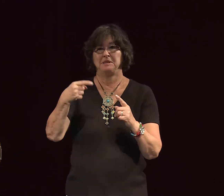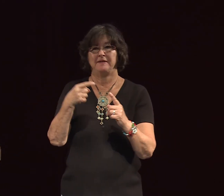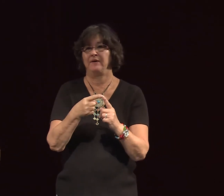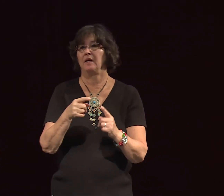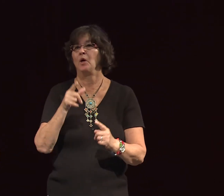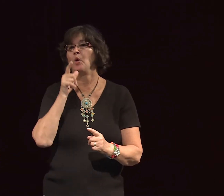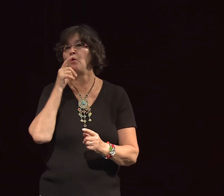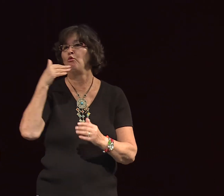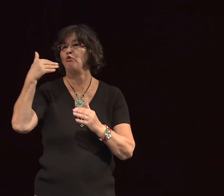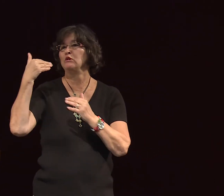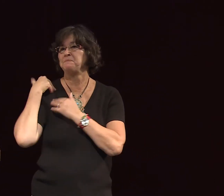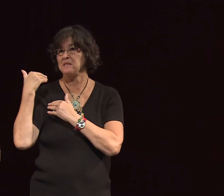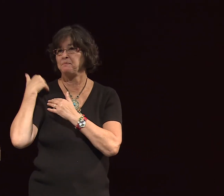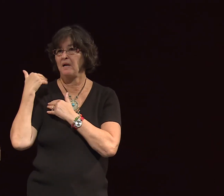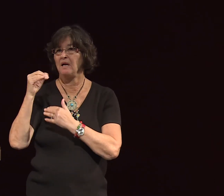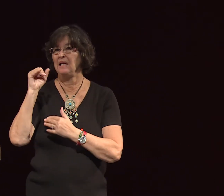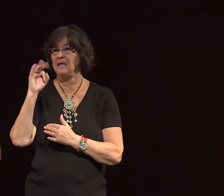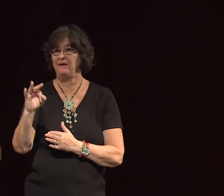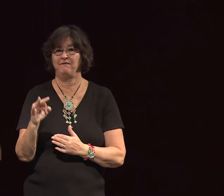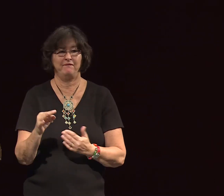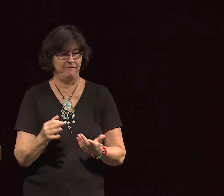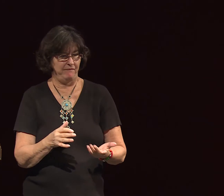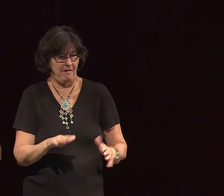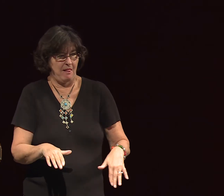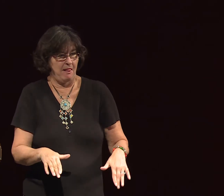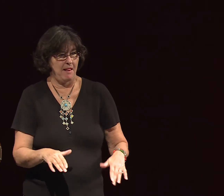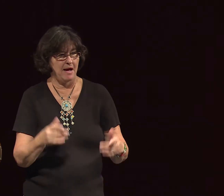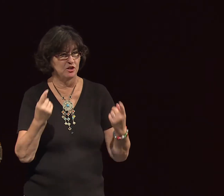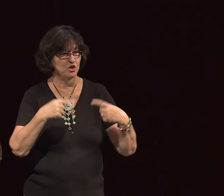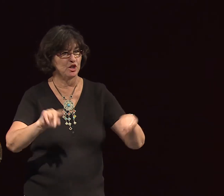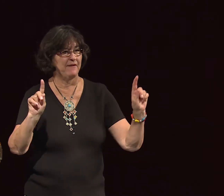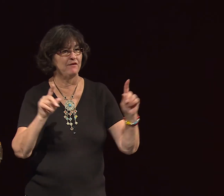to language acquisition, and also it doesn't talk to...